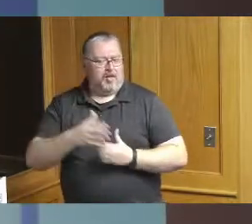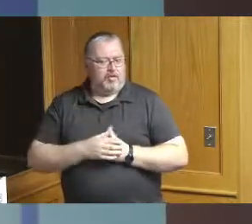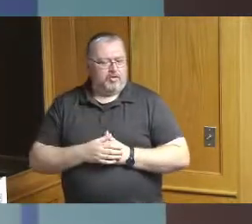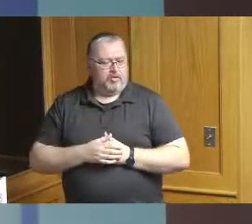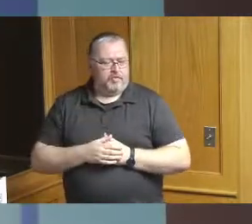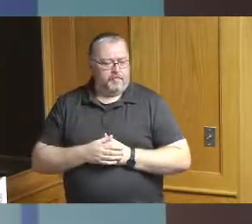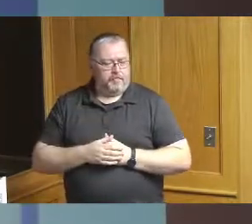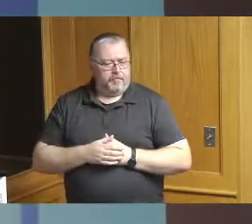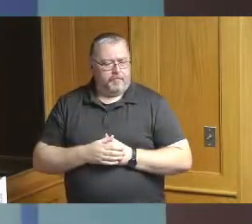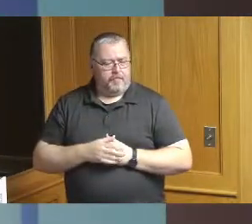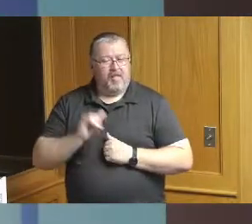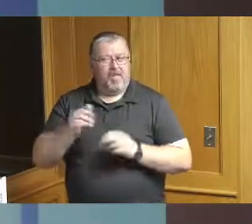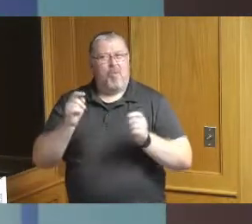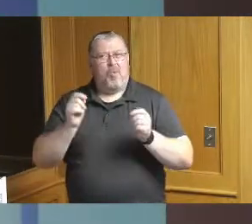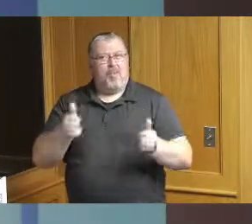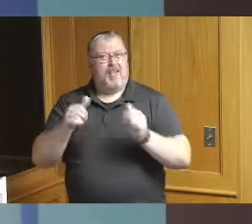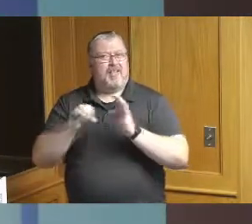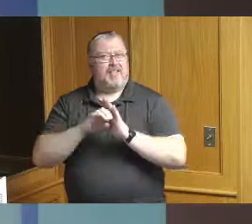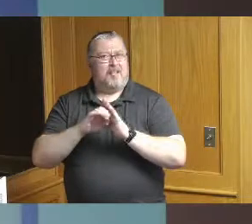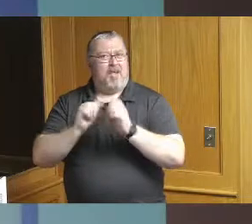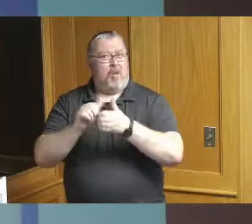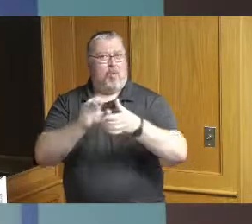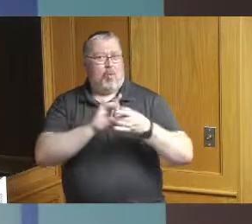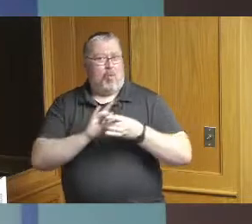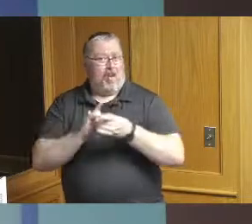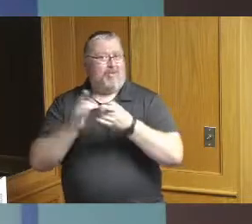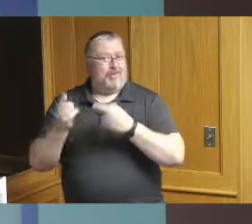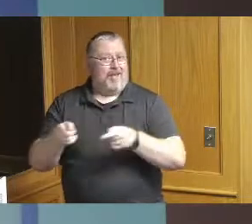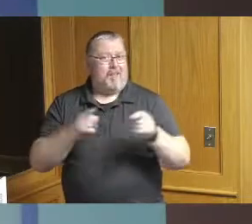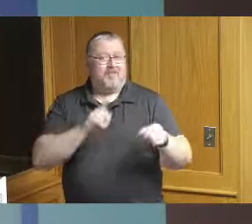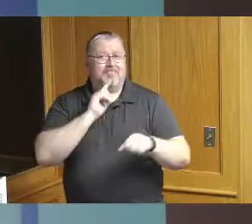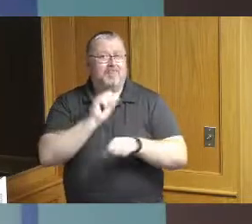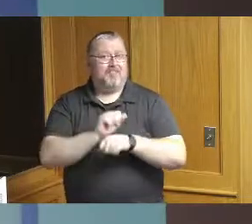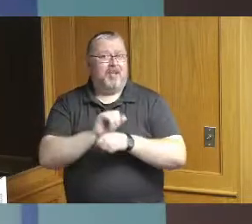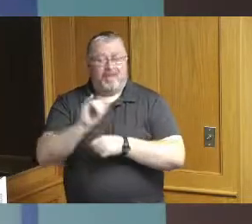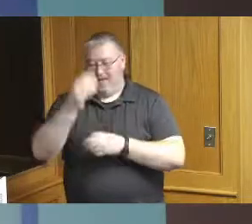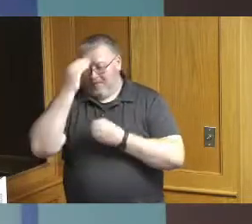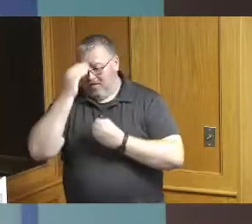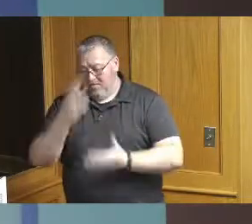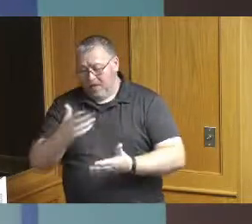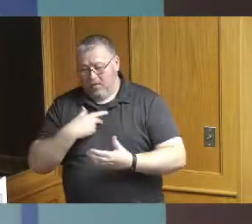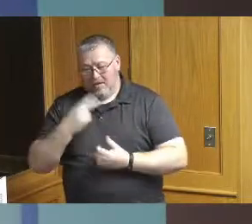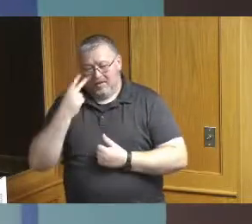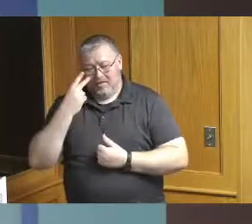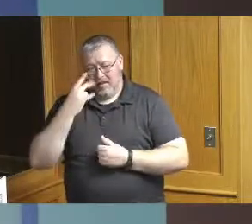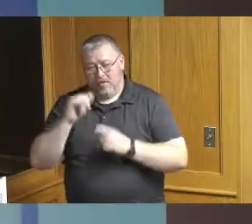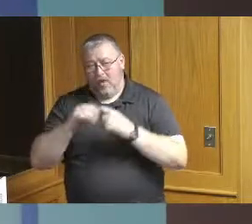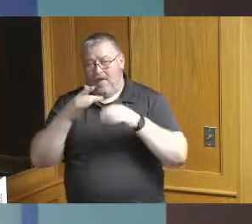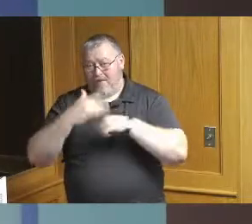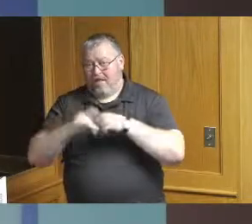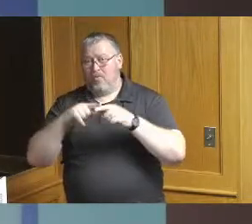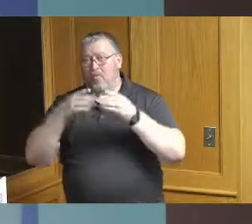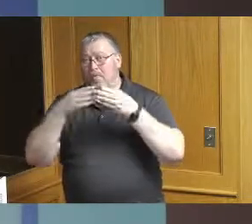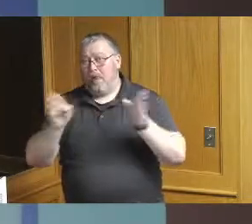so this is a quick example of how coordination happens and this information is also available to the public they can click on the map and